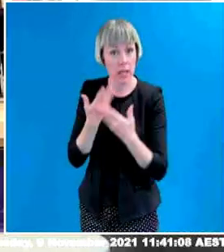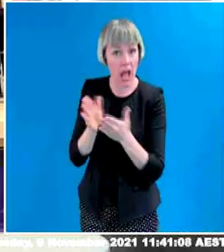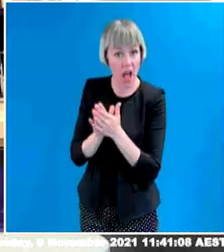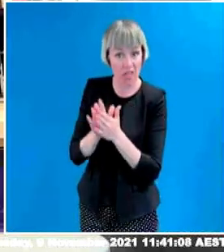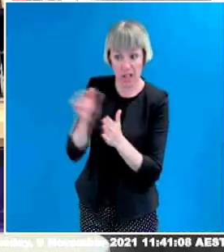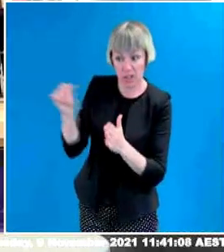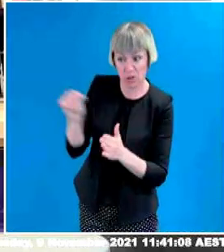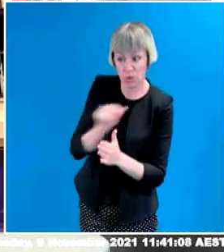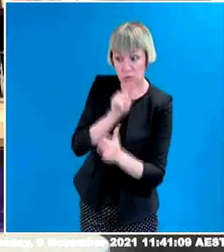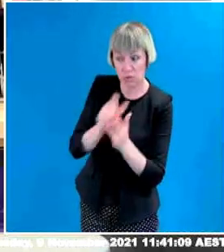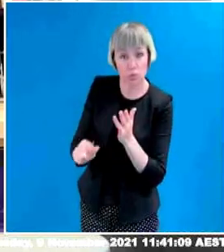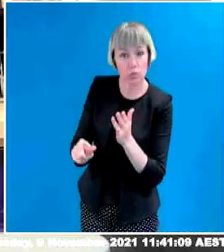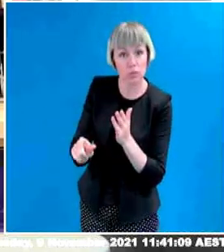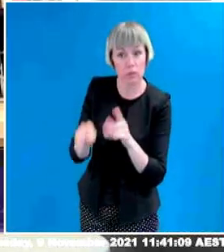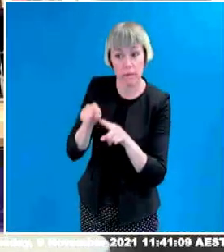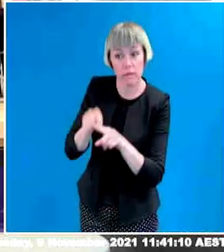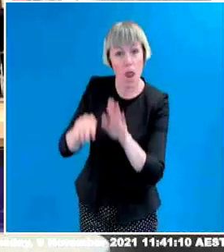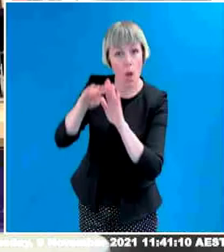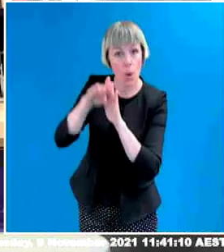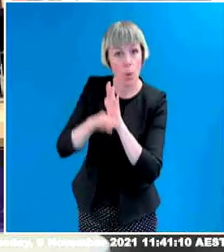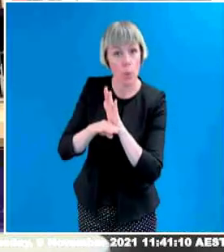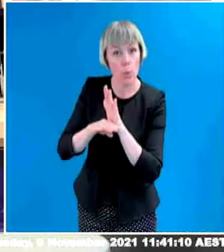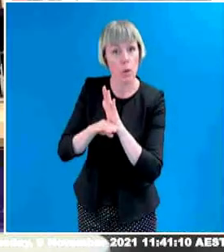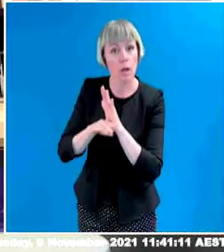Australia has not done that, but the US is doing that,